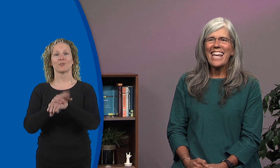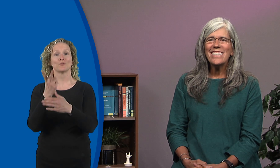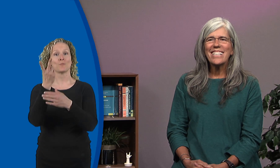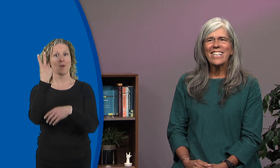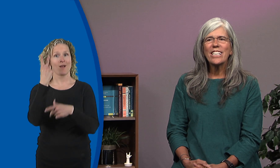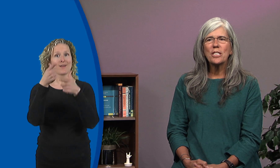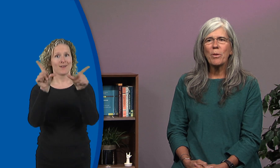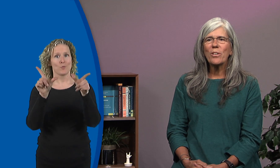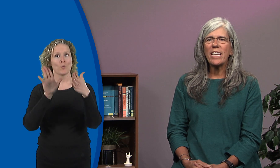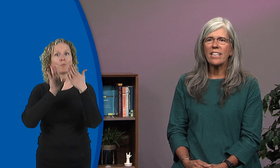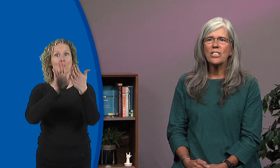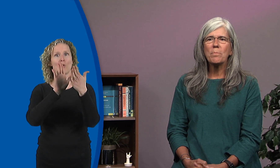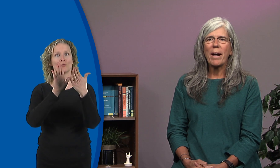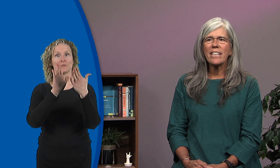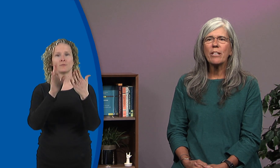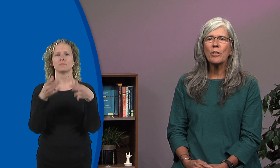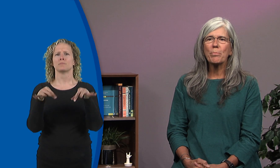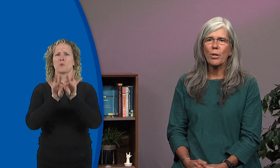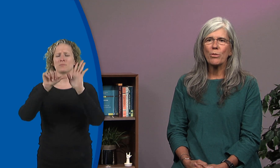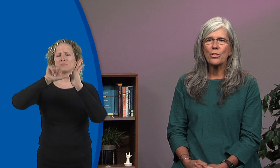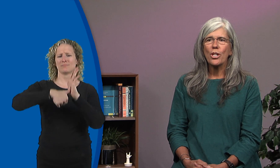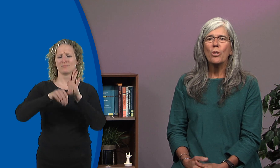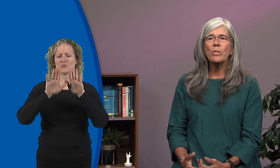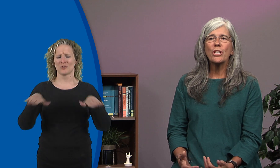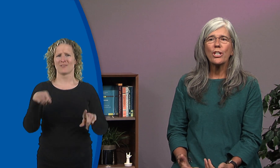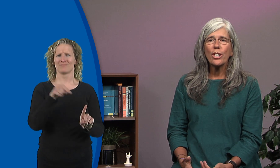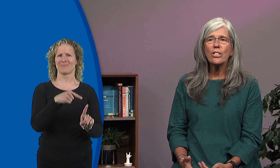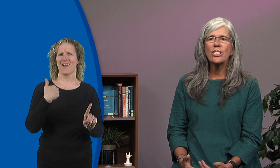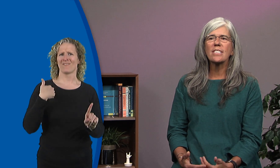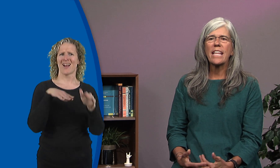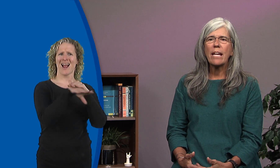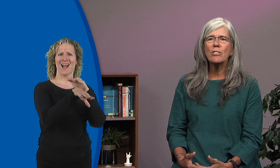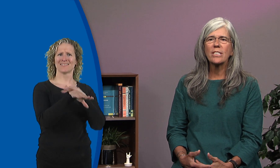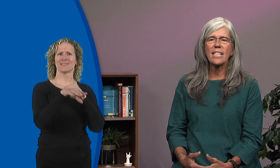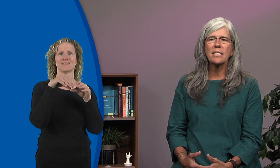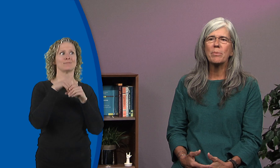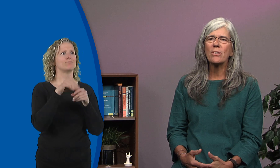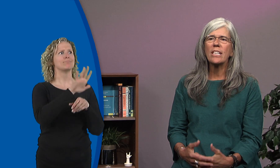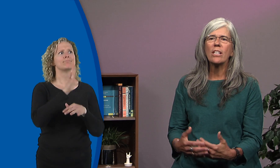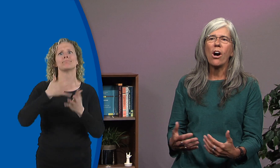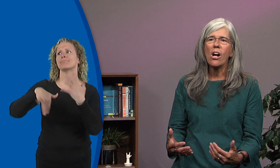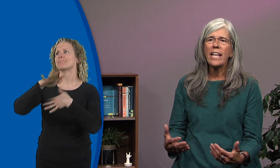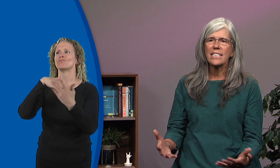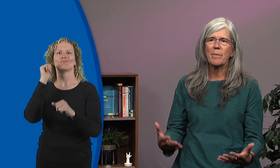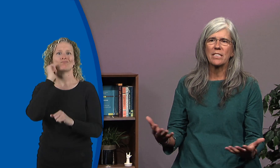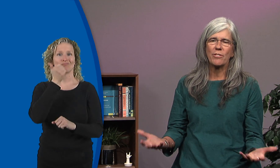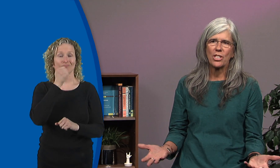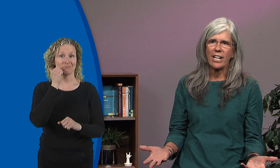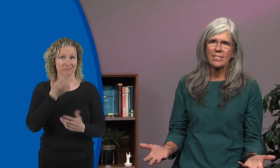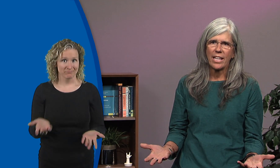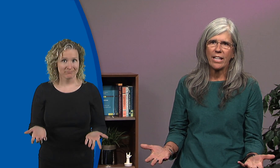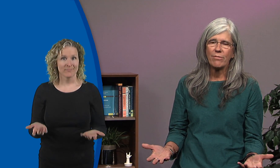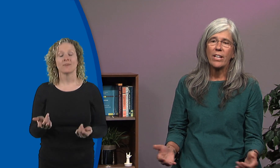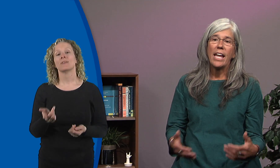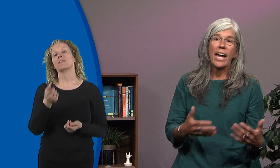An ASL and spoken English bilingual approach which encourages language accessibility in all aspects of a child's life -